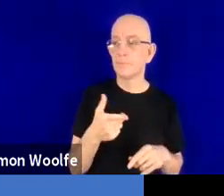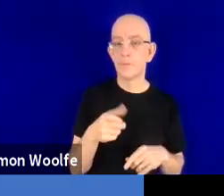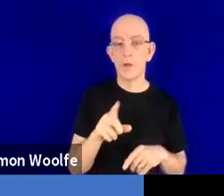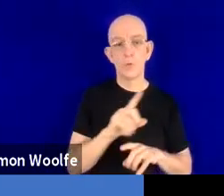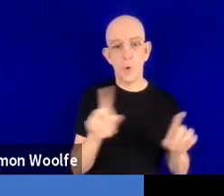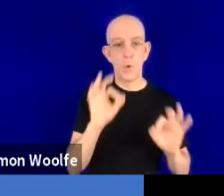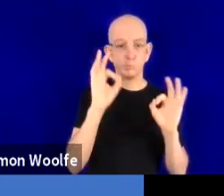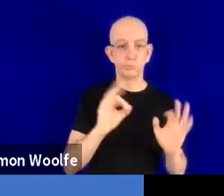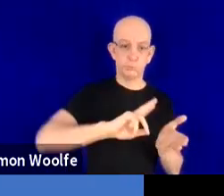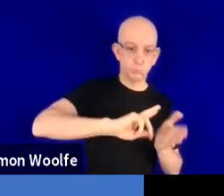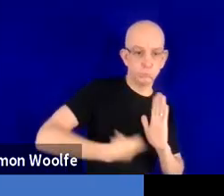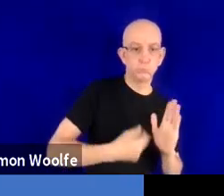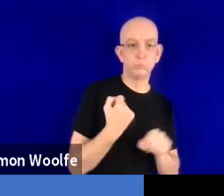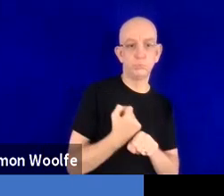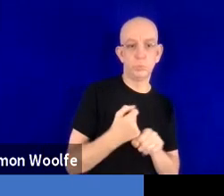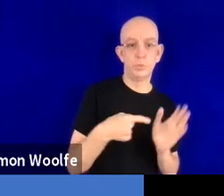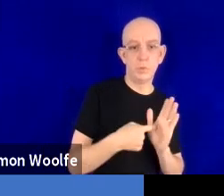that have fewer working members that would be more vulnerable